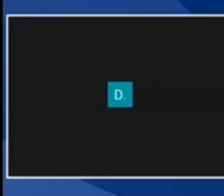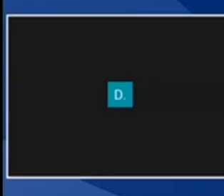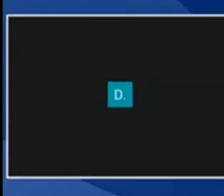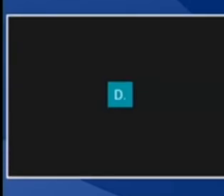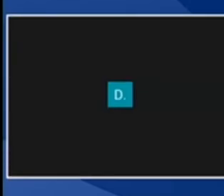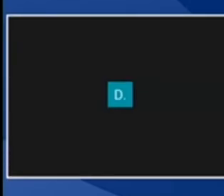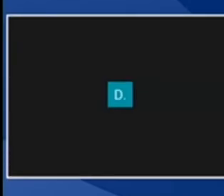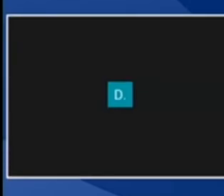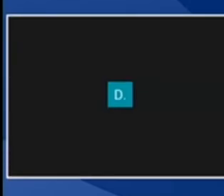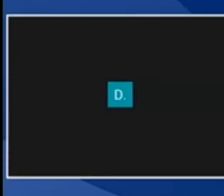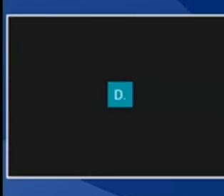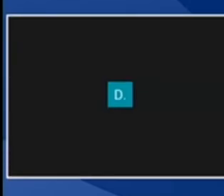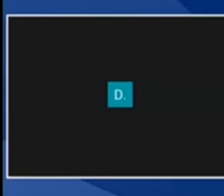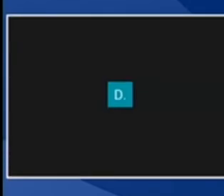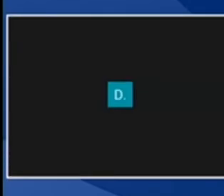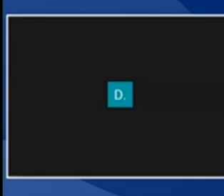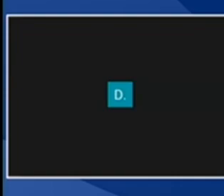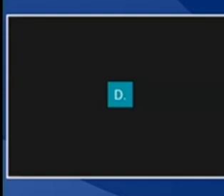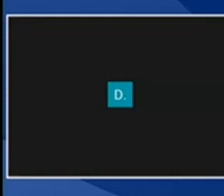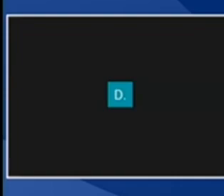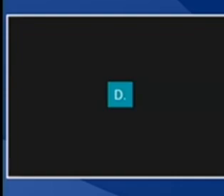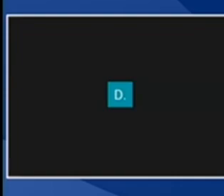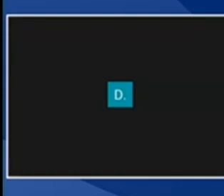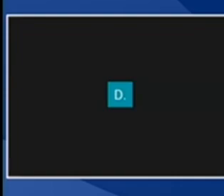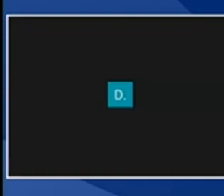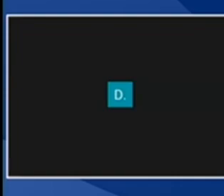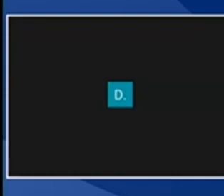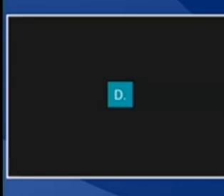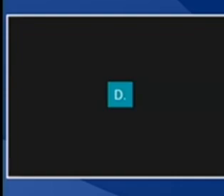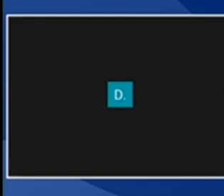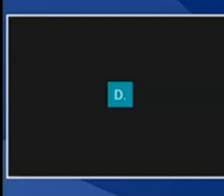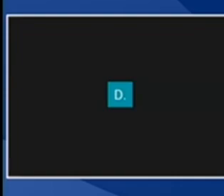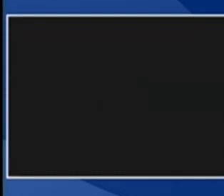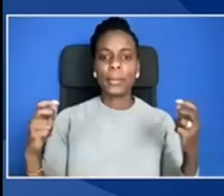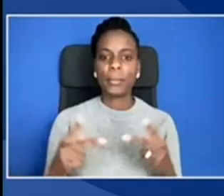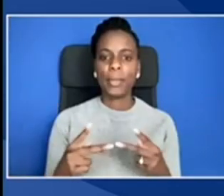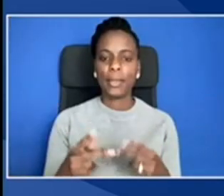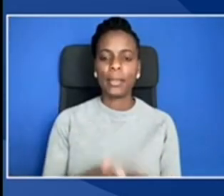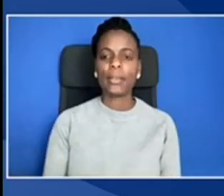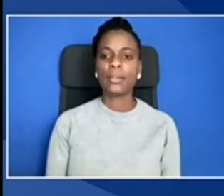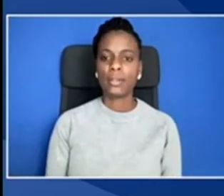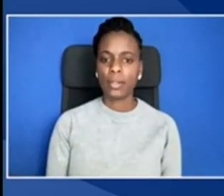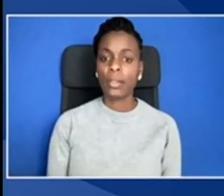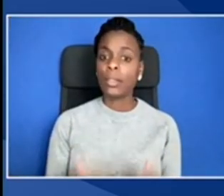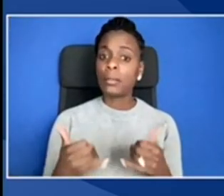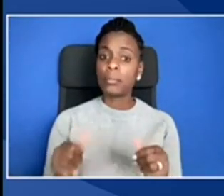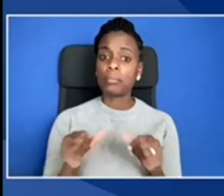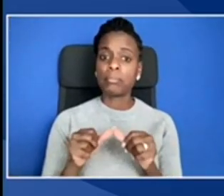Thank you, folks. Welcome back. We are continuing our discussion as it